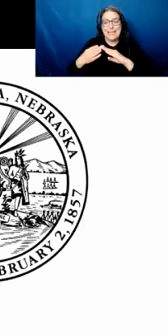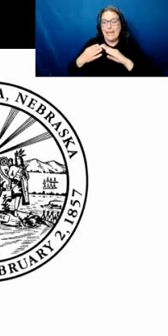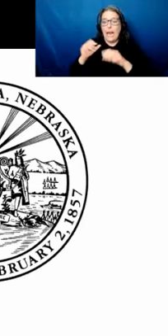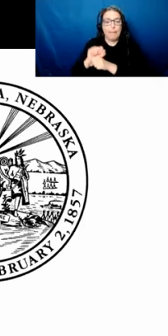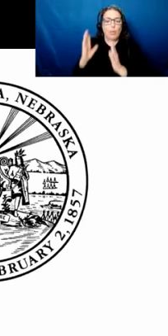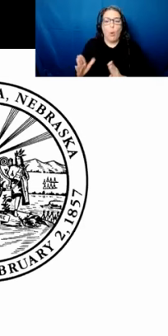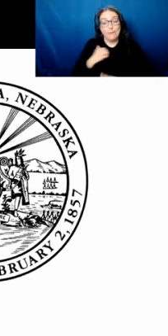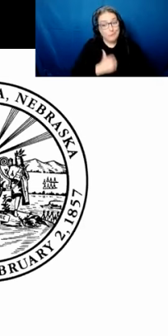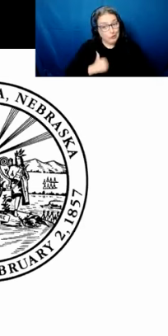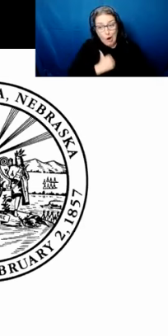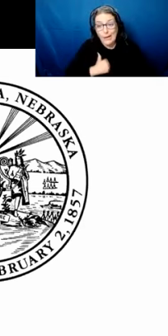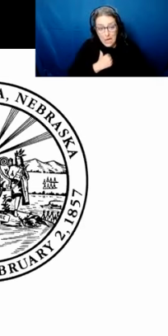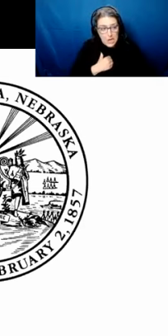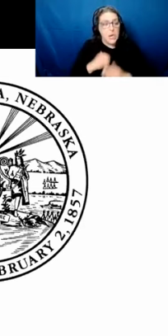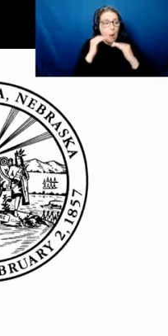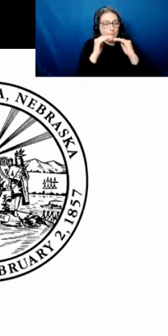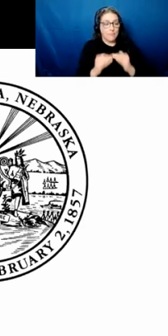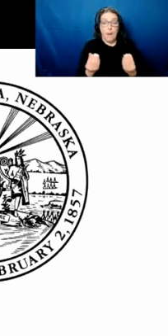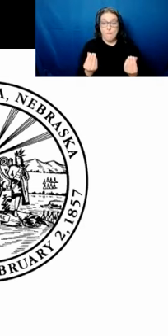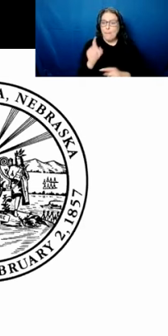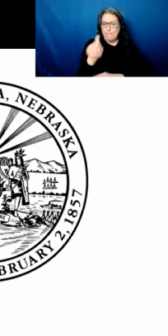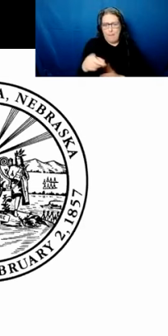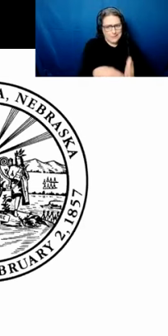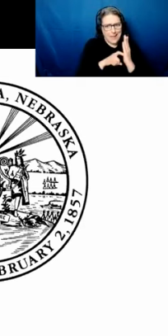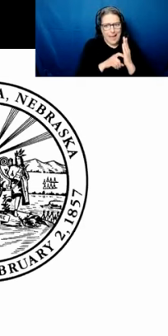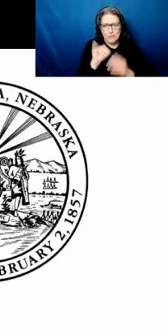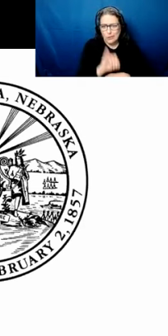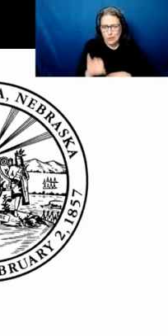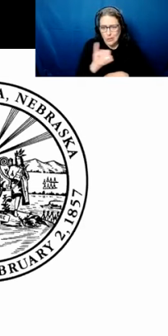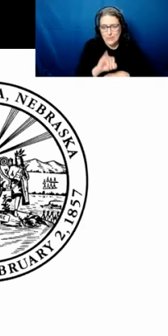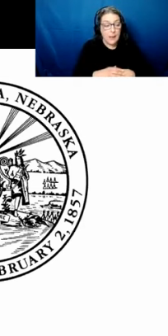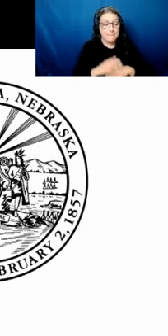I thought I just did.